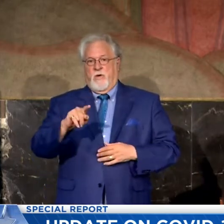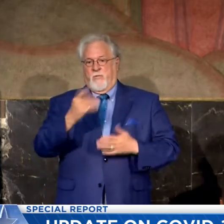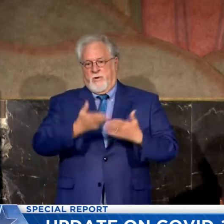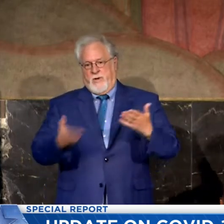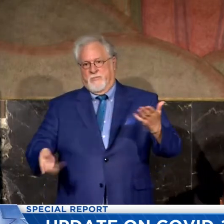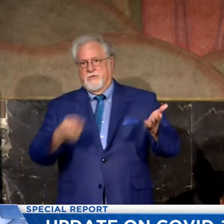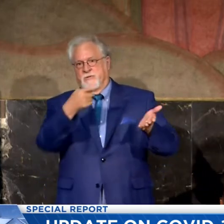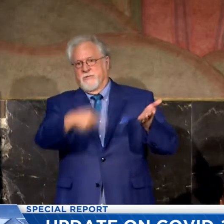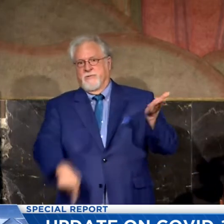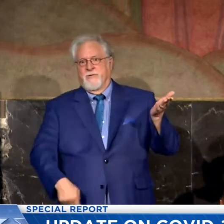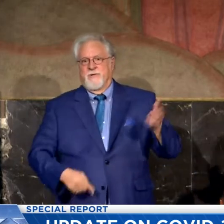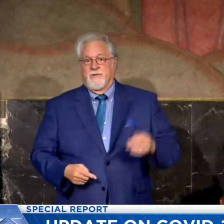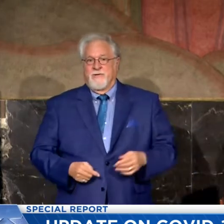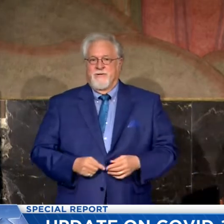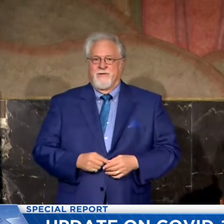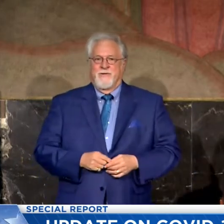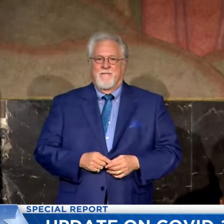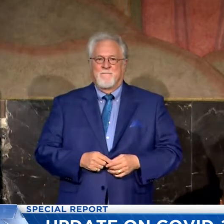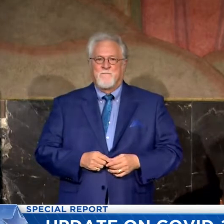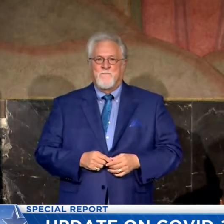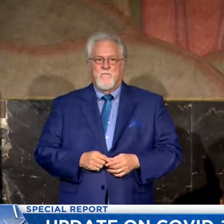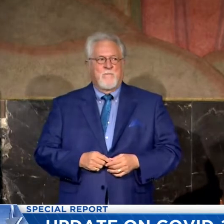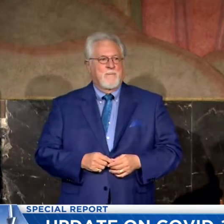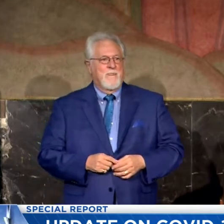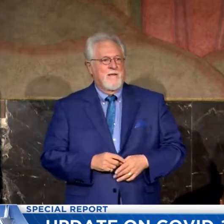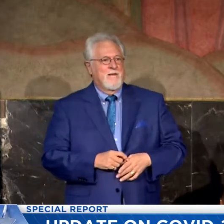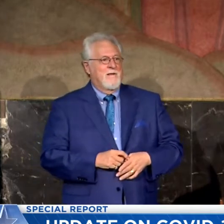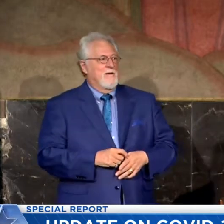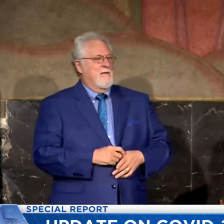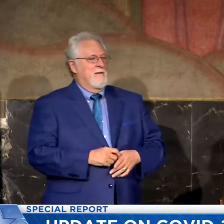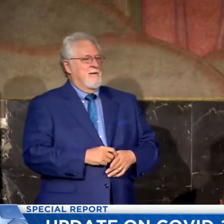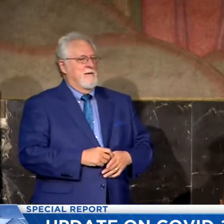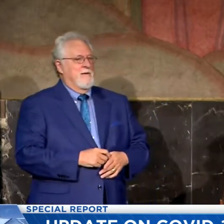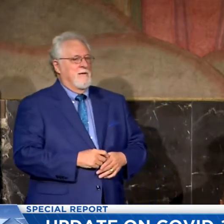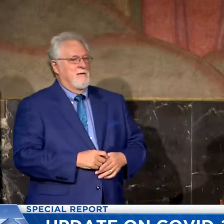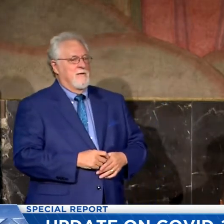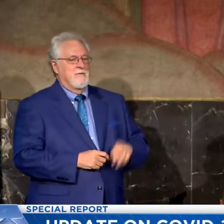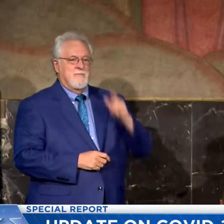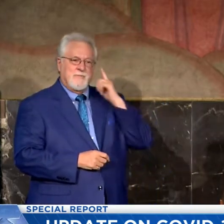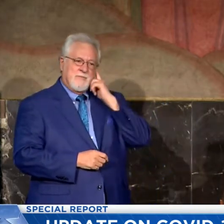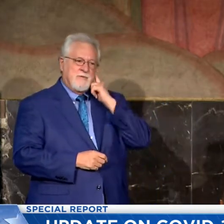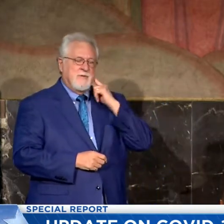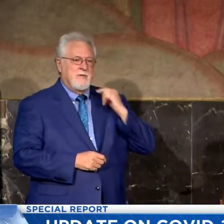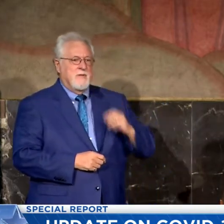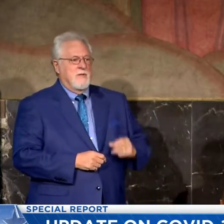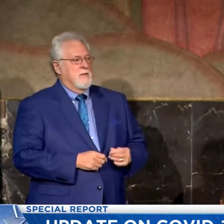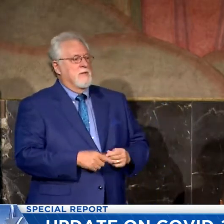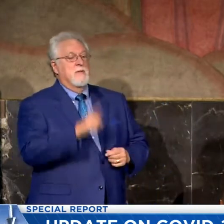[INDISCERNIBLE]?>> THERE'S NOTHING I WOULD ASK THE LEGISLATURE TO DO THAT IS NOT IN THEIR CALL. OFFICIALLY, THERE'S 41 OBJECTS